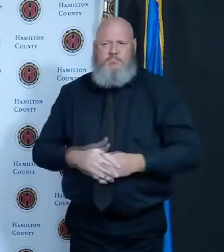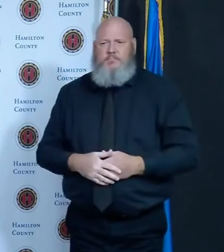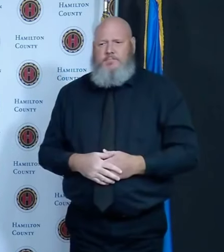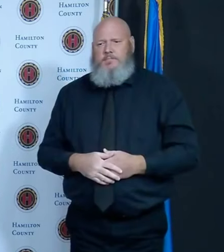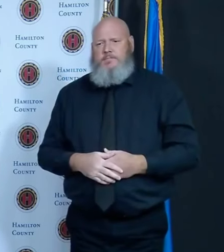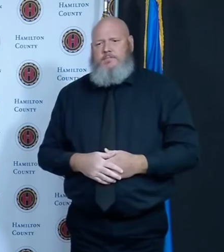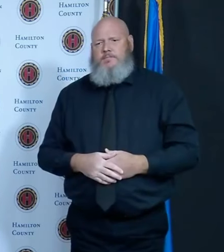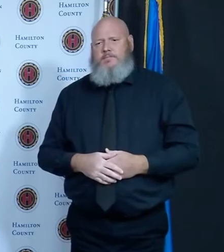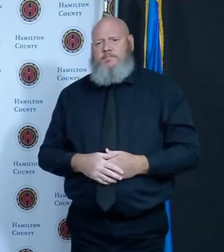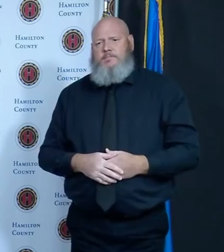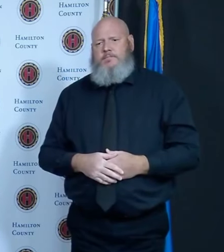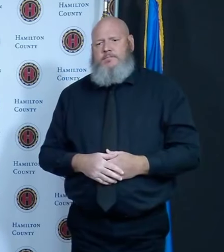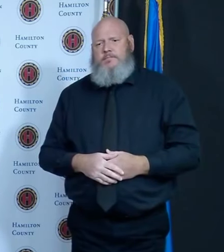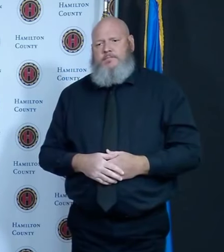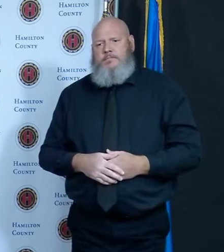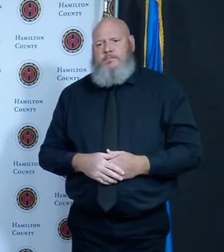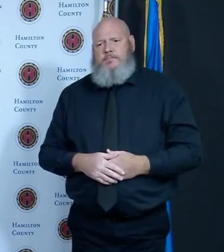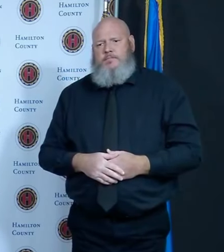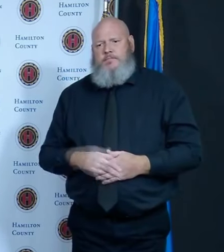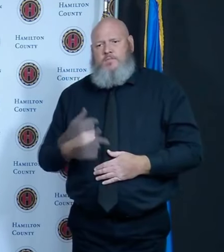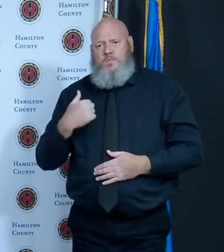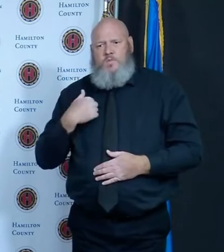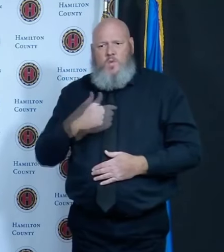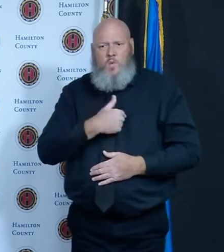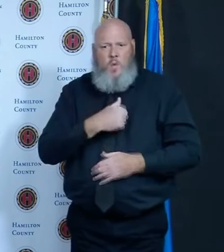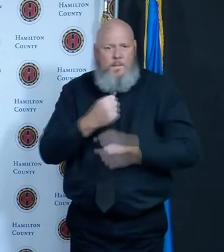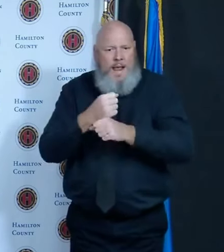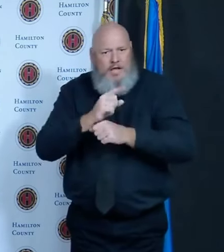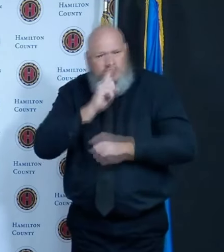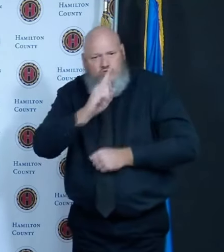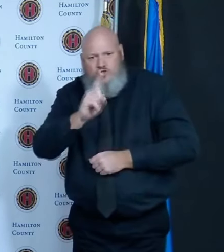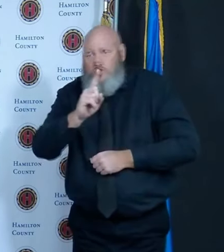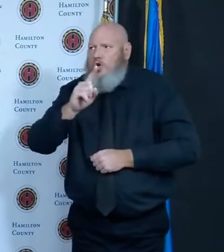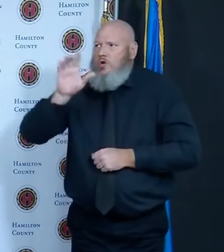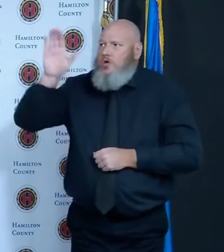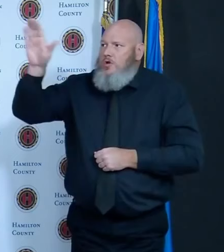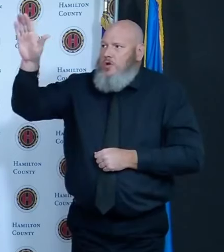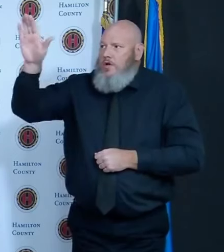medical field have the supplies they need to stay safe so big huge vowed out